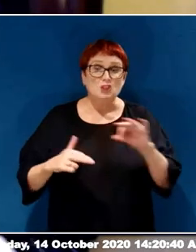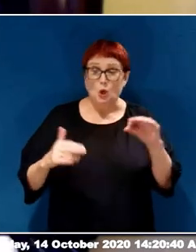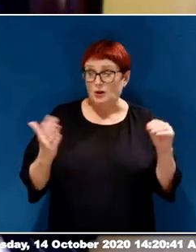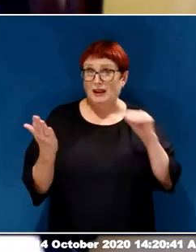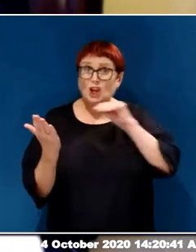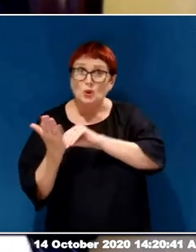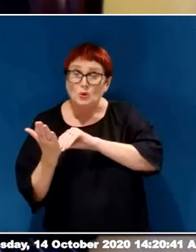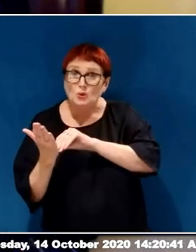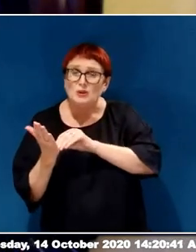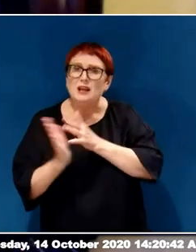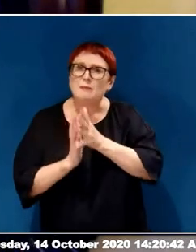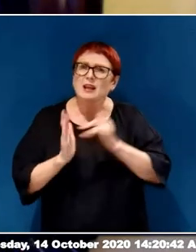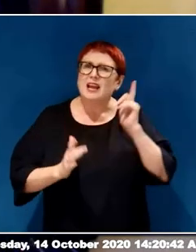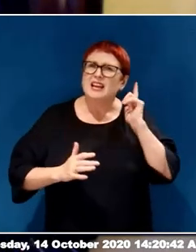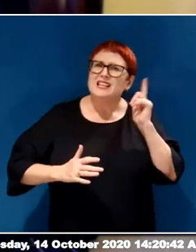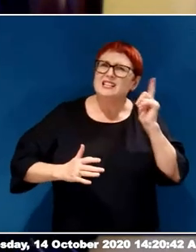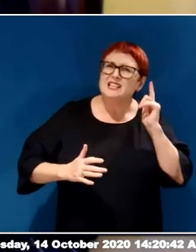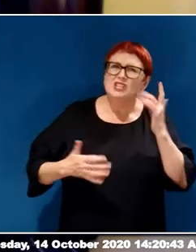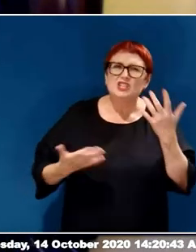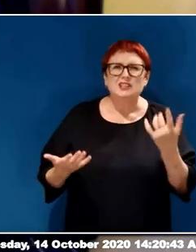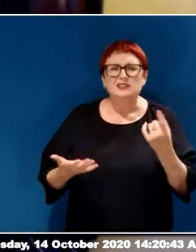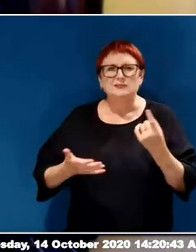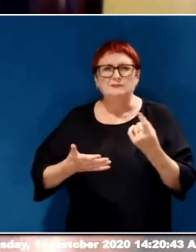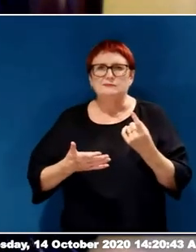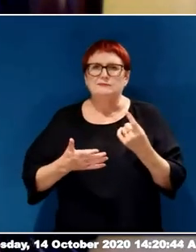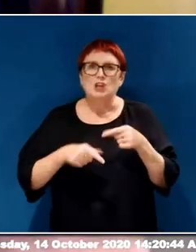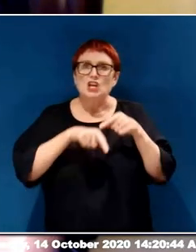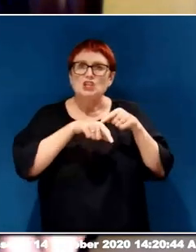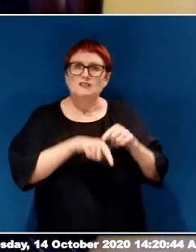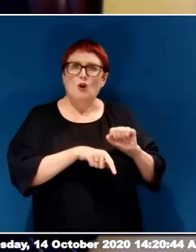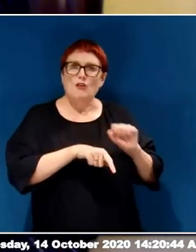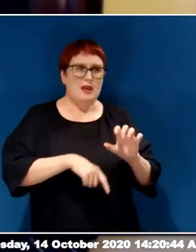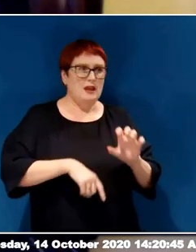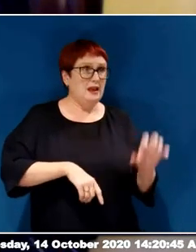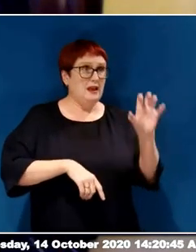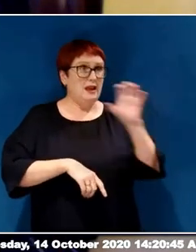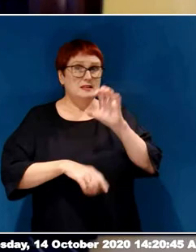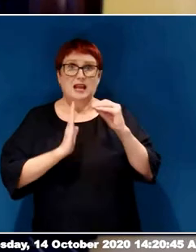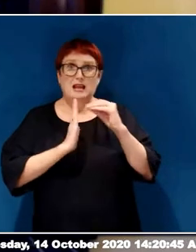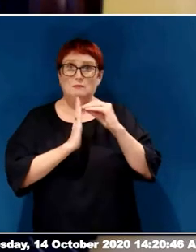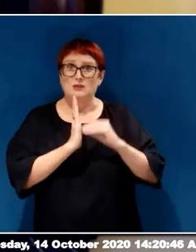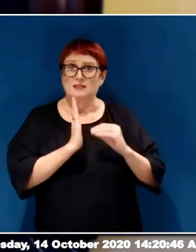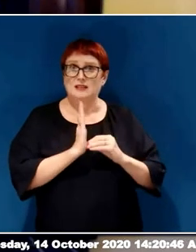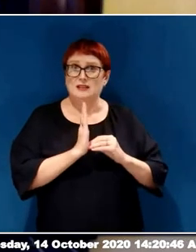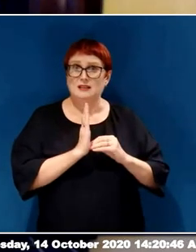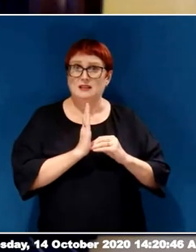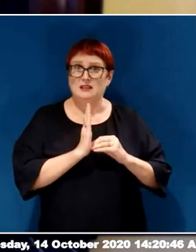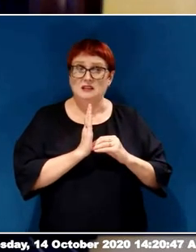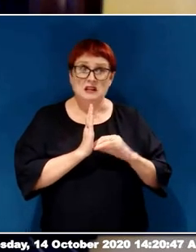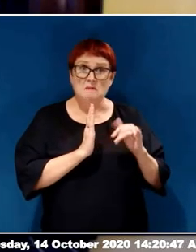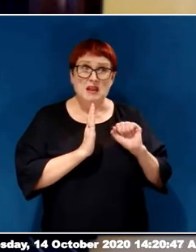State-based policy which may or may not be consistent in line with the DSE. Okay.